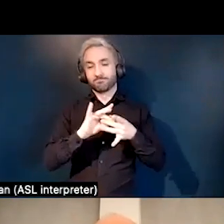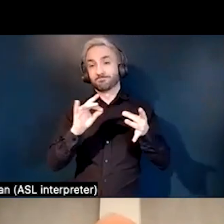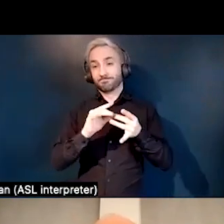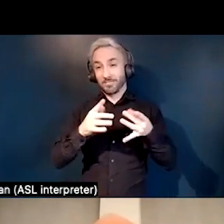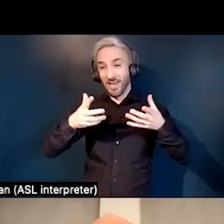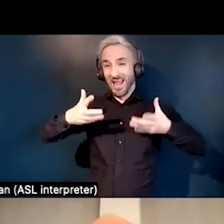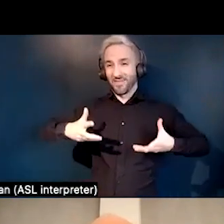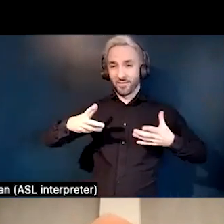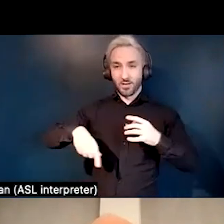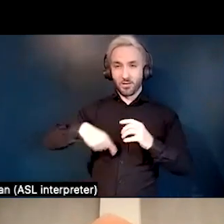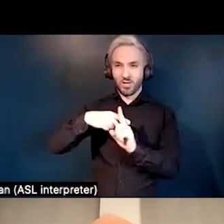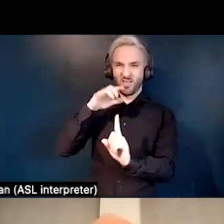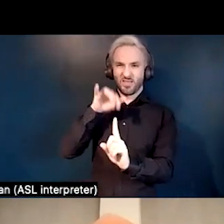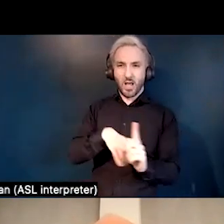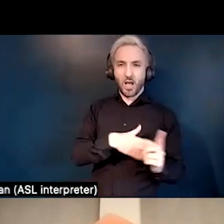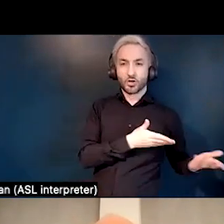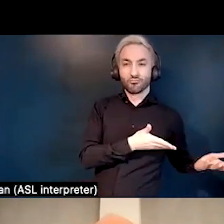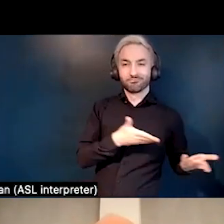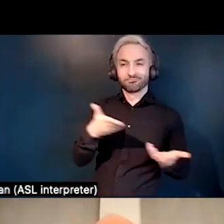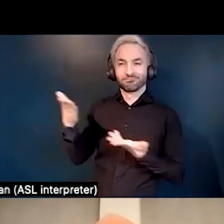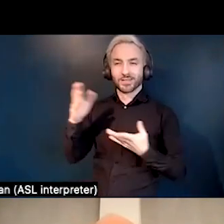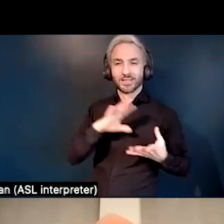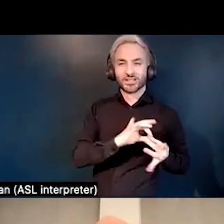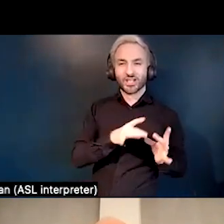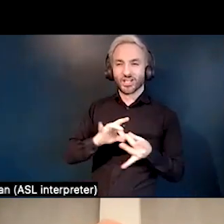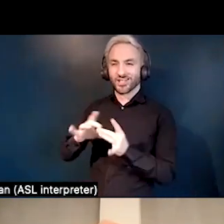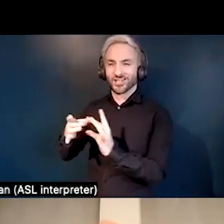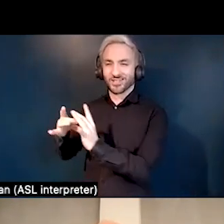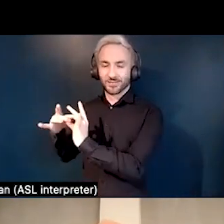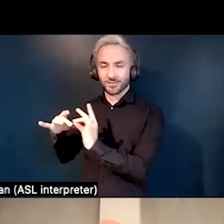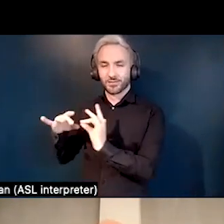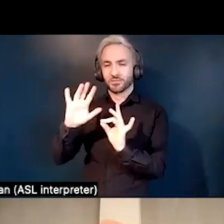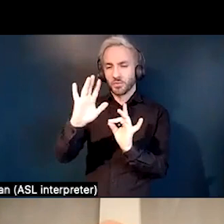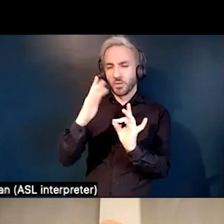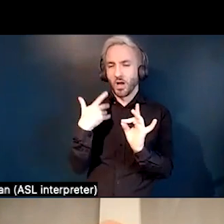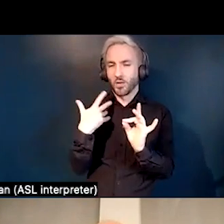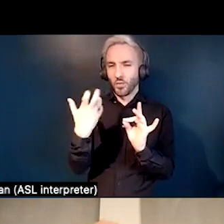And I thought it'd be useful to have a couple of slides on both what we mean by supply chain,